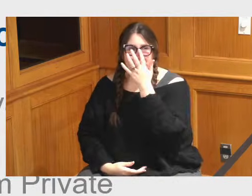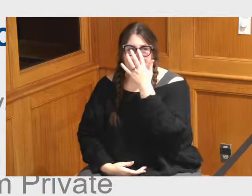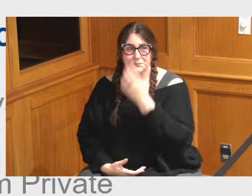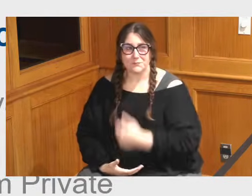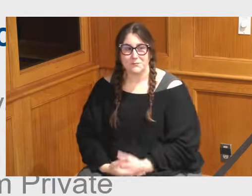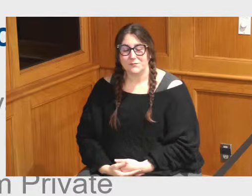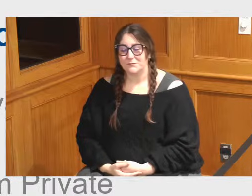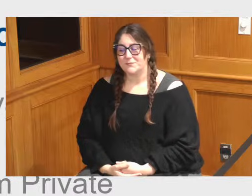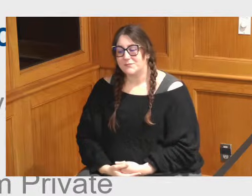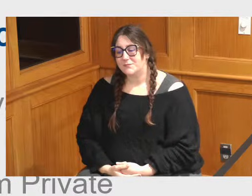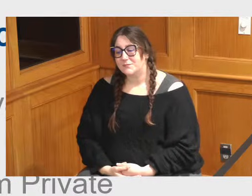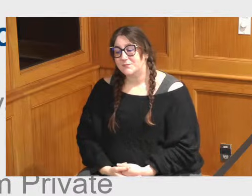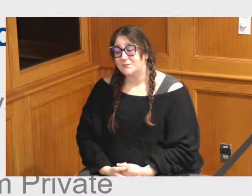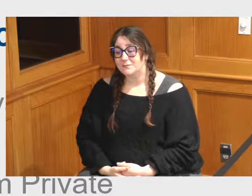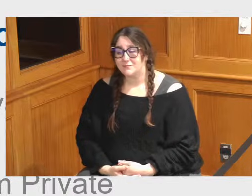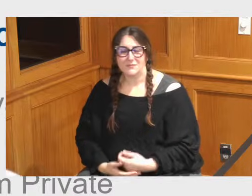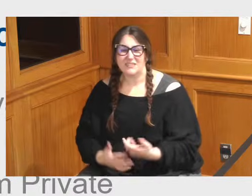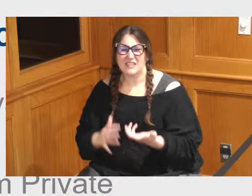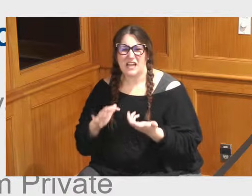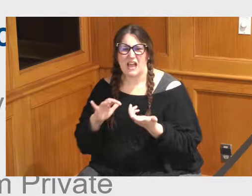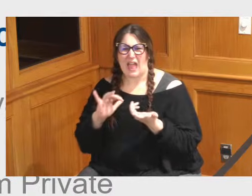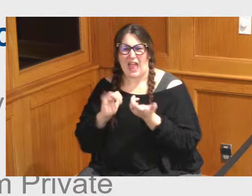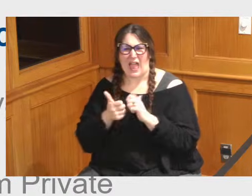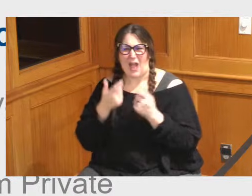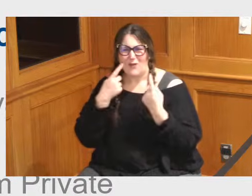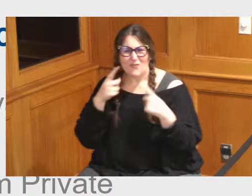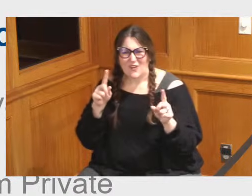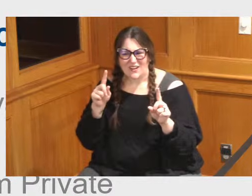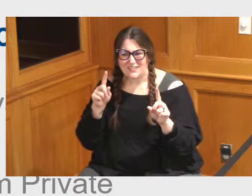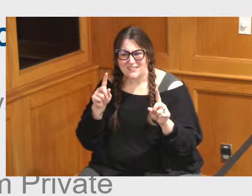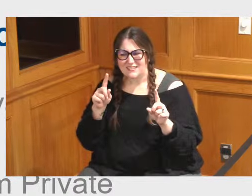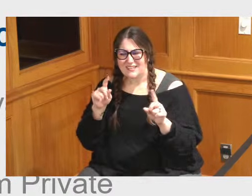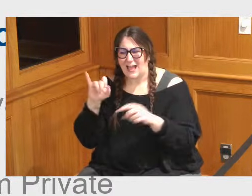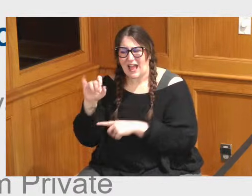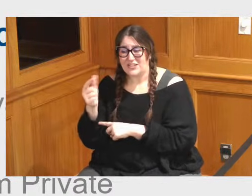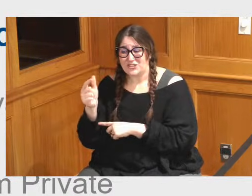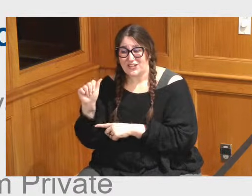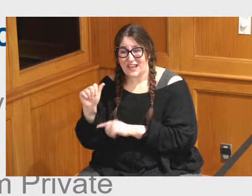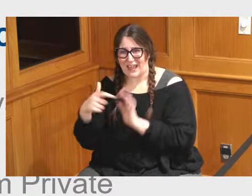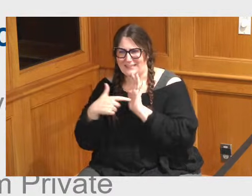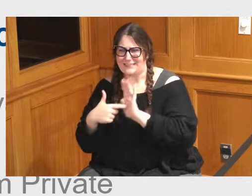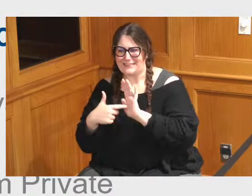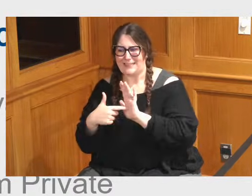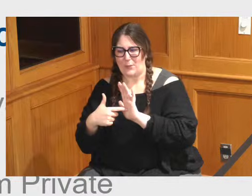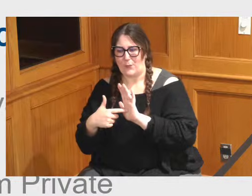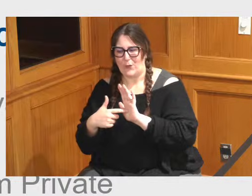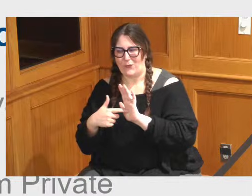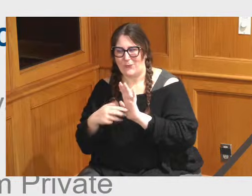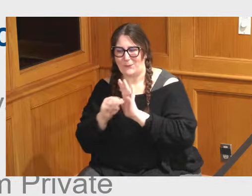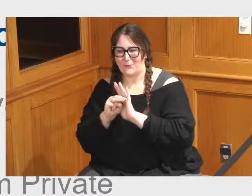So this is how this would work under the proposed IGA as an as a as a model for this program going